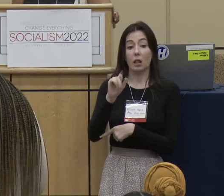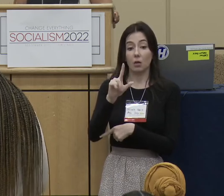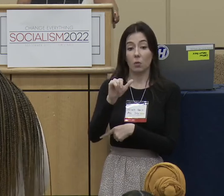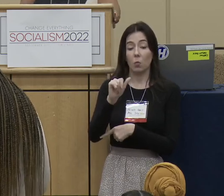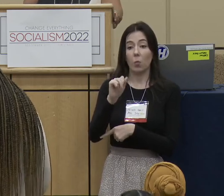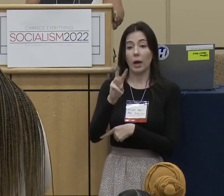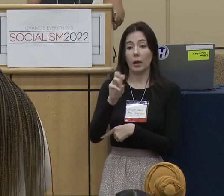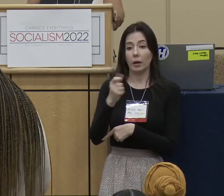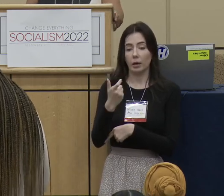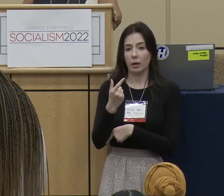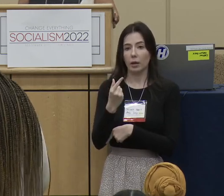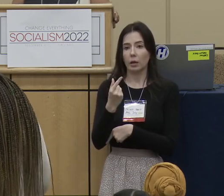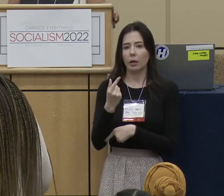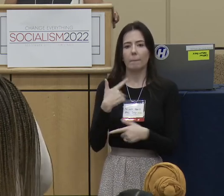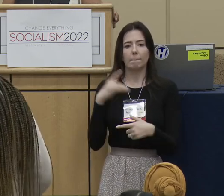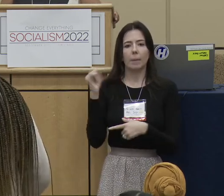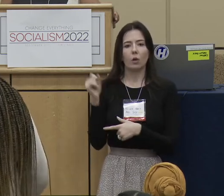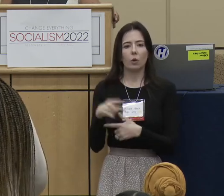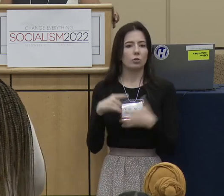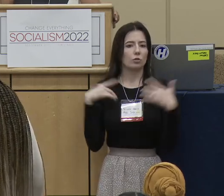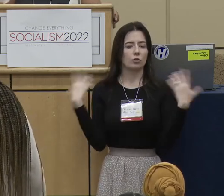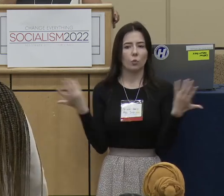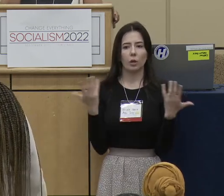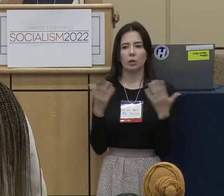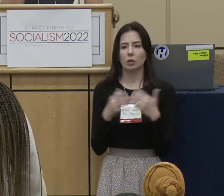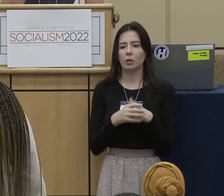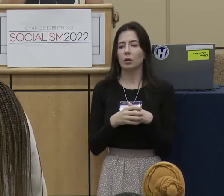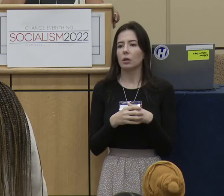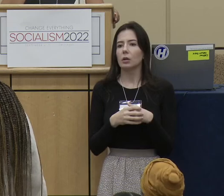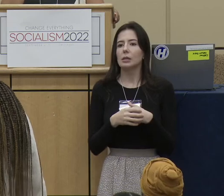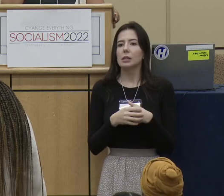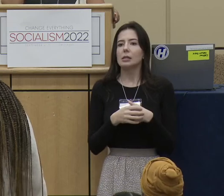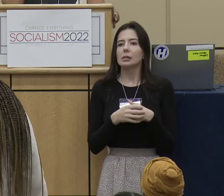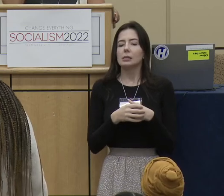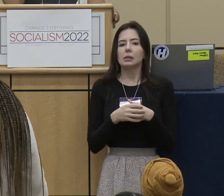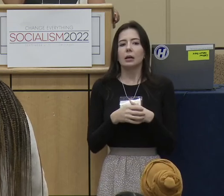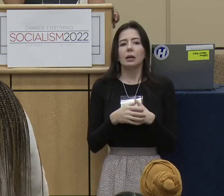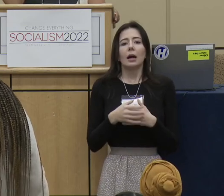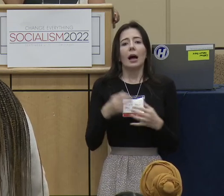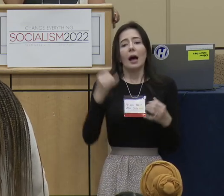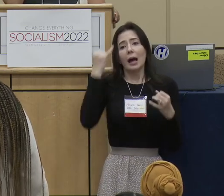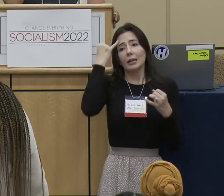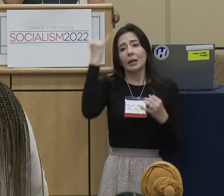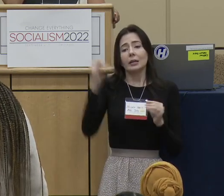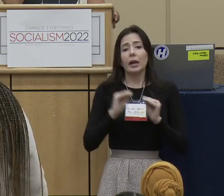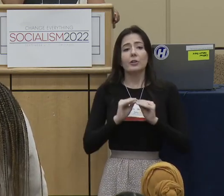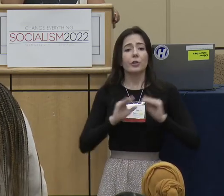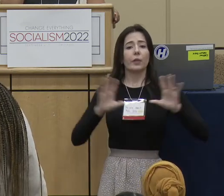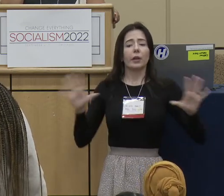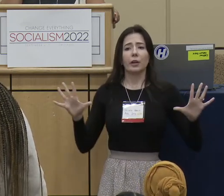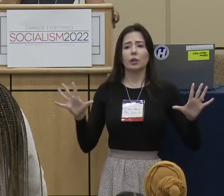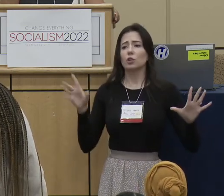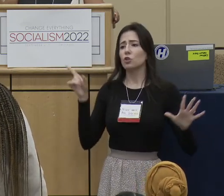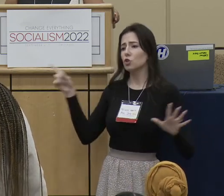≫ I'm from an organization in the south, and my question is